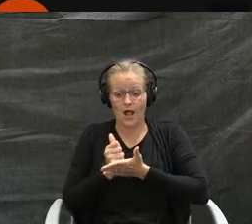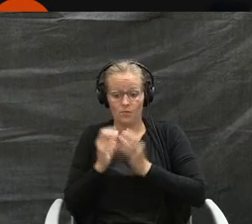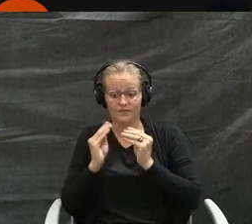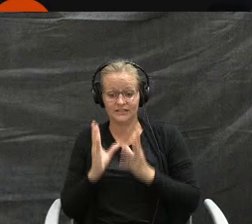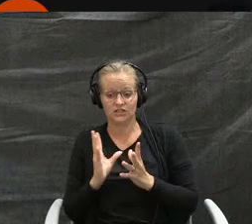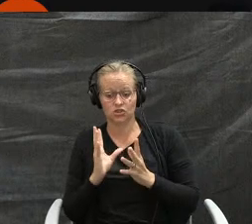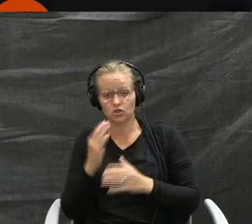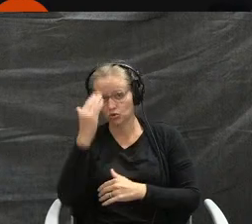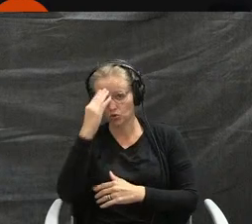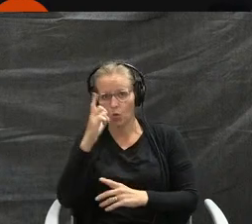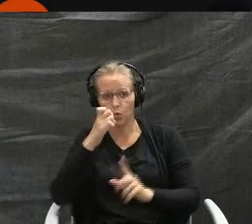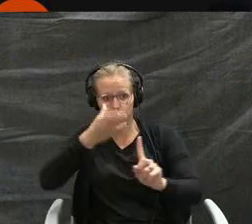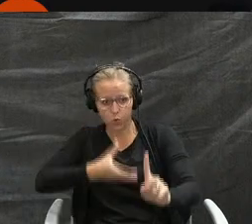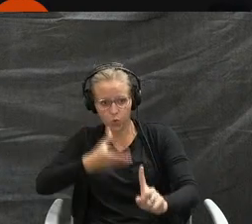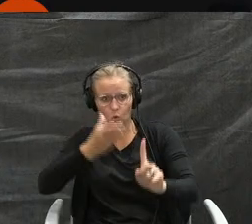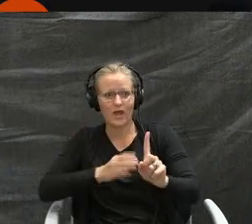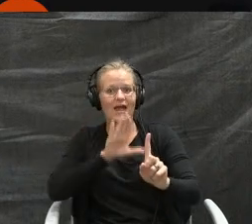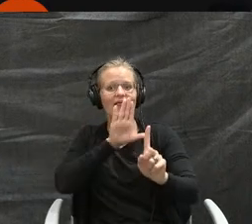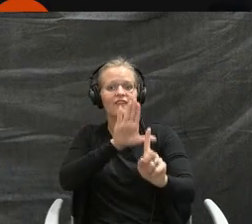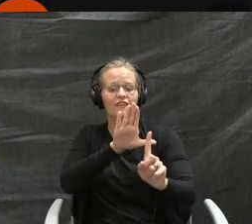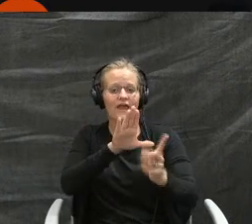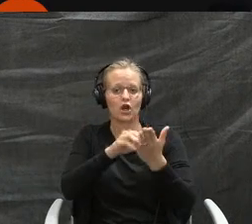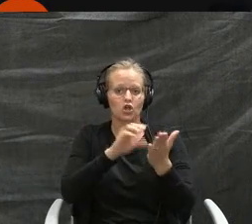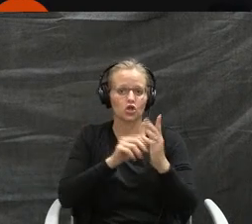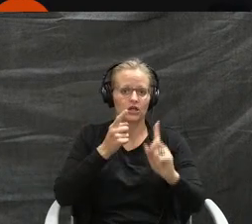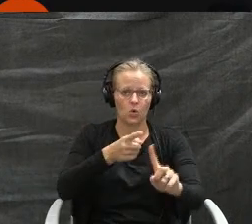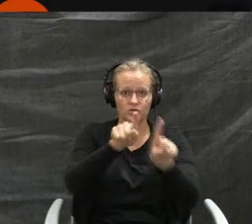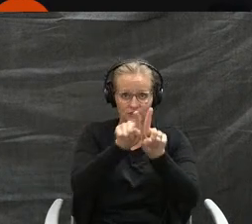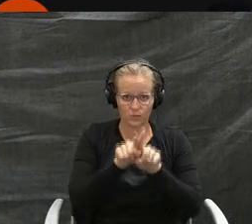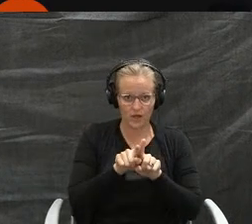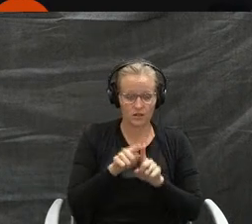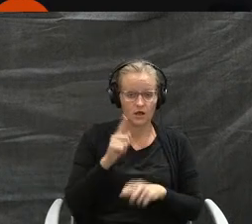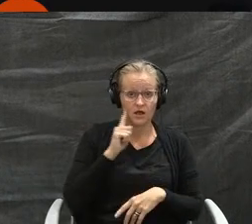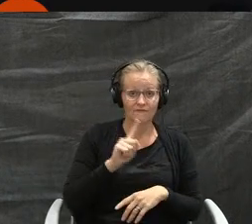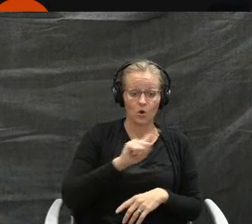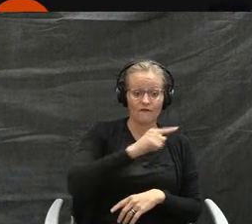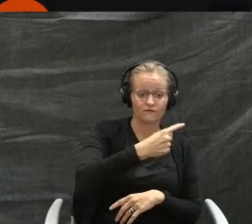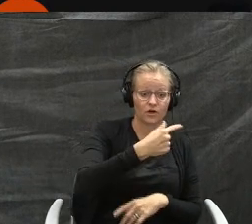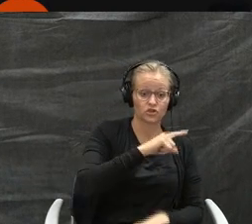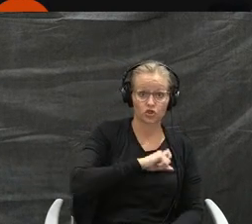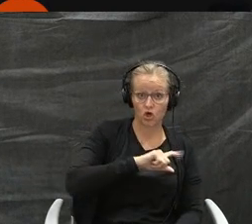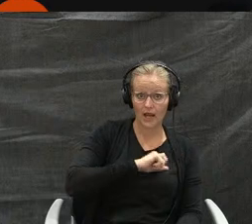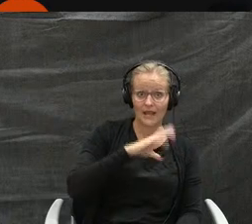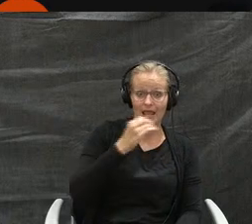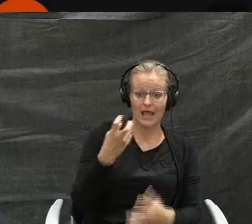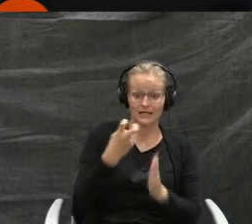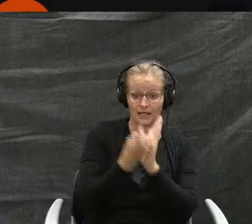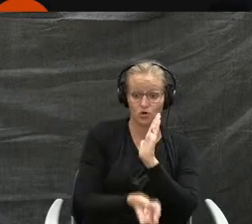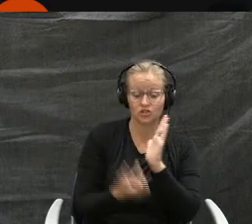For students entering kindergarten and 1st grade and immersion, we recommend classroom Peres be present to